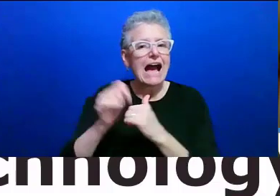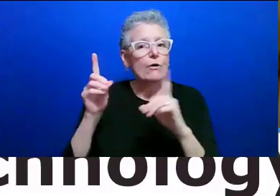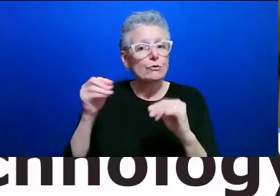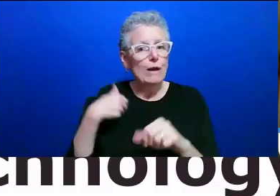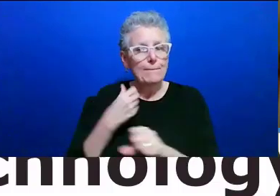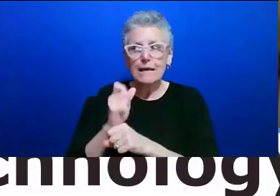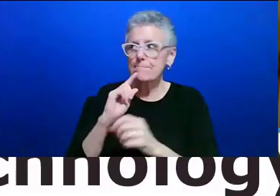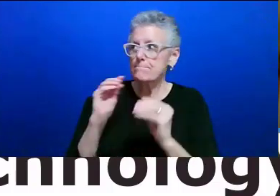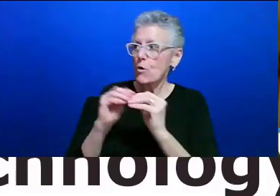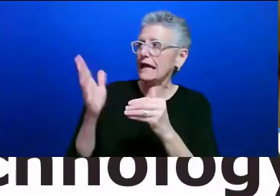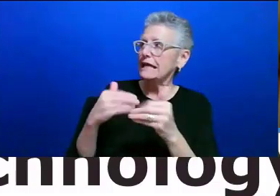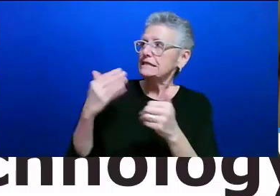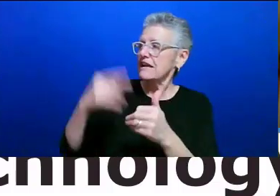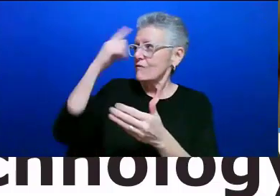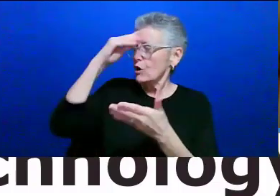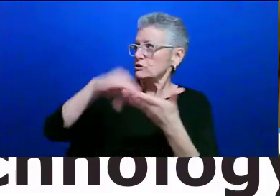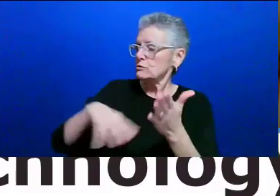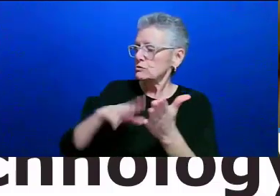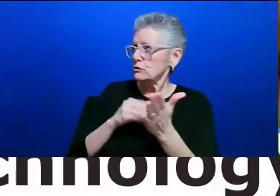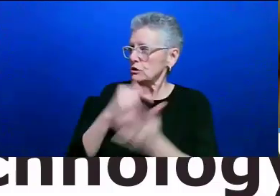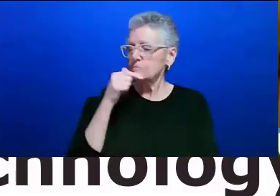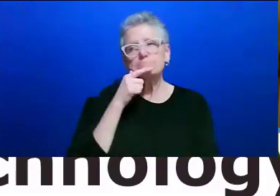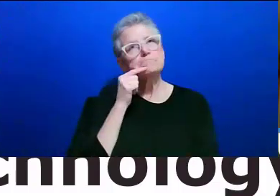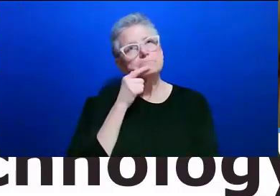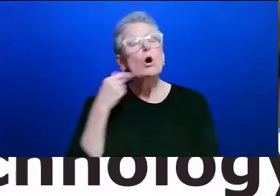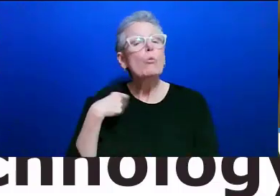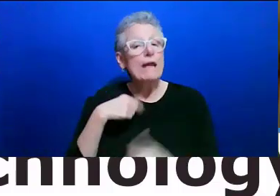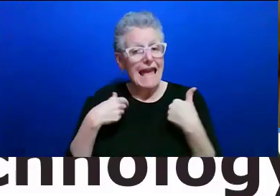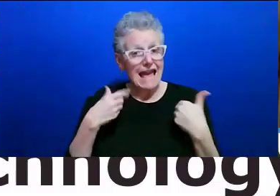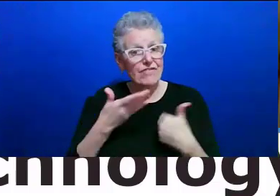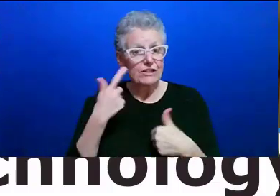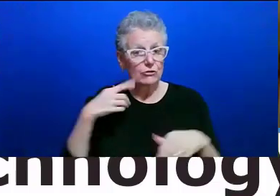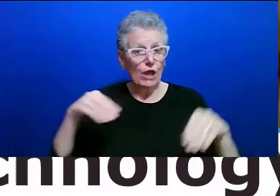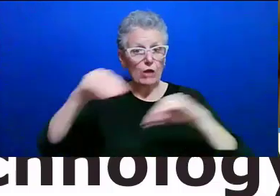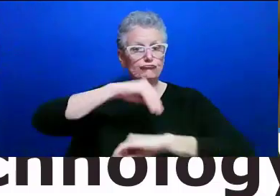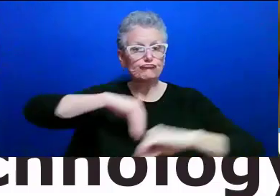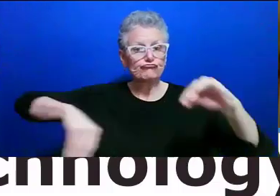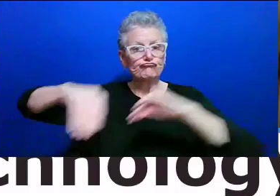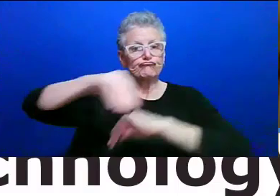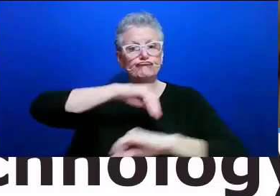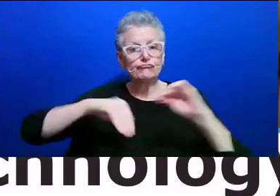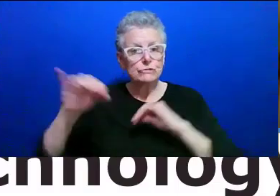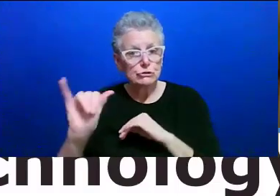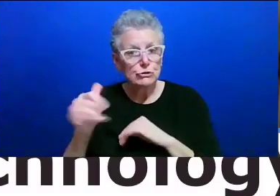for our students to learn, we have manipulatives in there as well. And so I challenge you to go